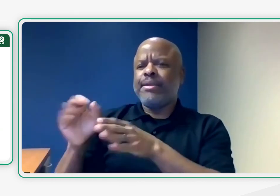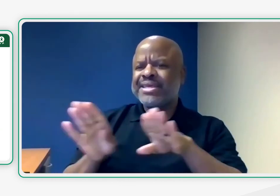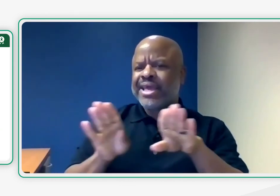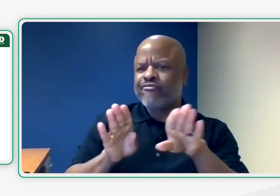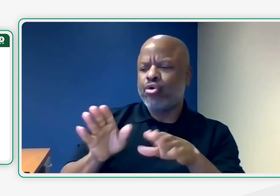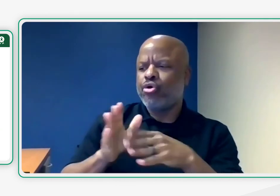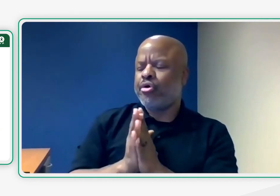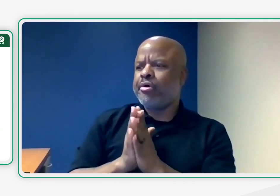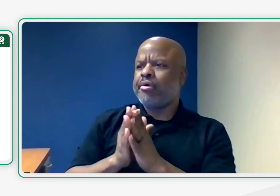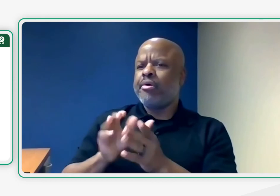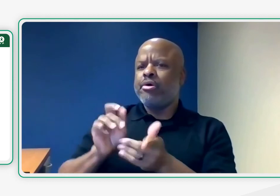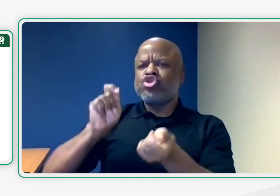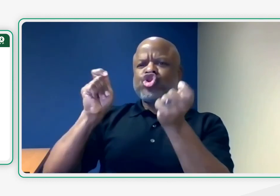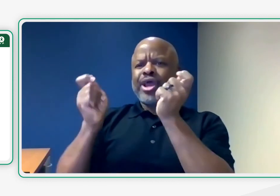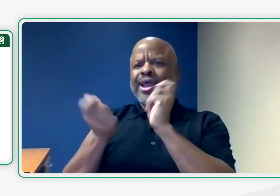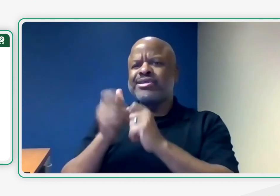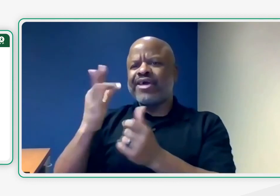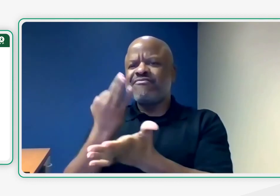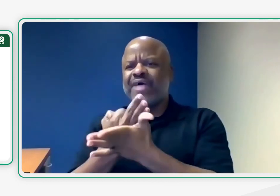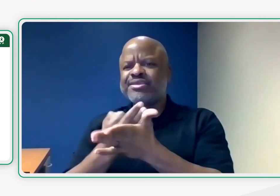who are really motivated to improve their financial behavior,